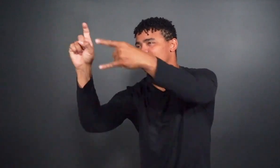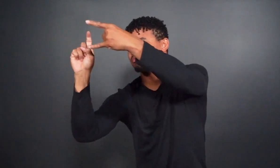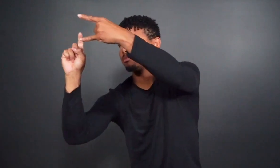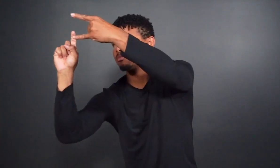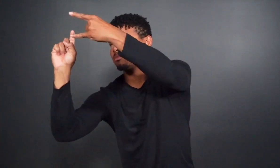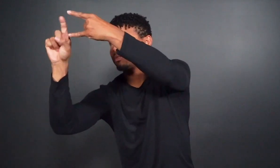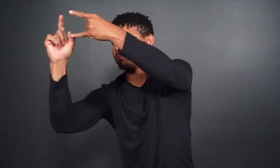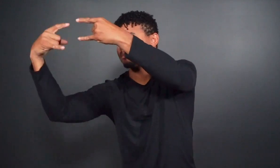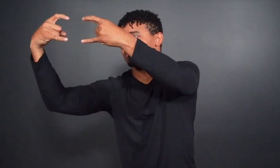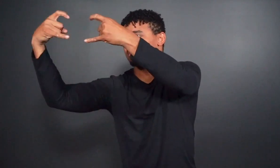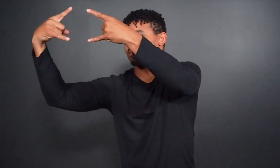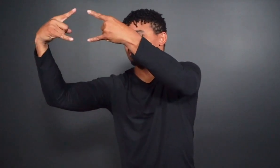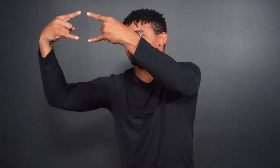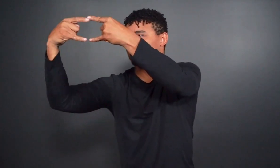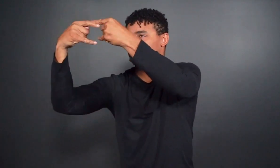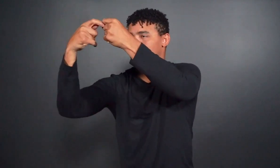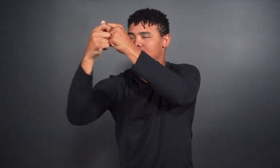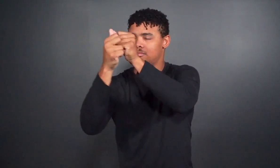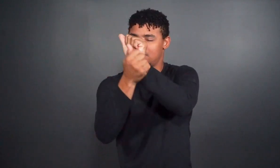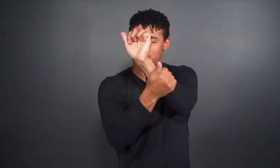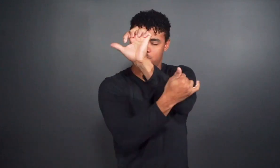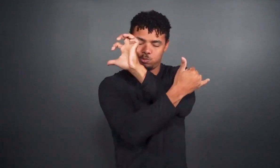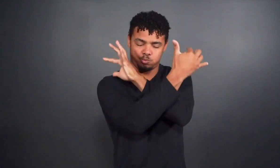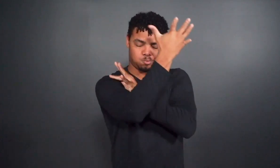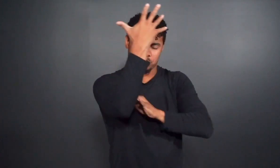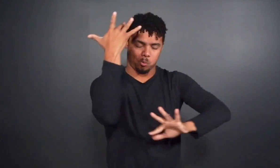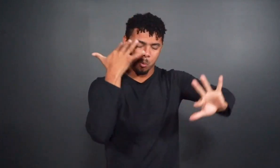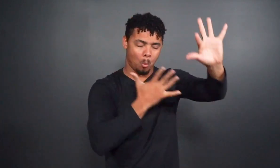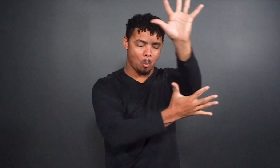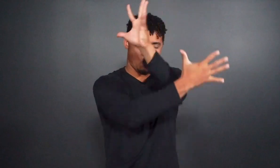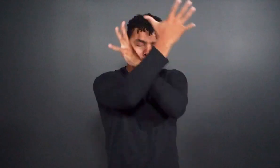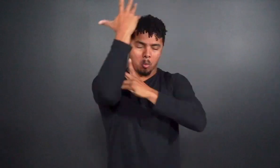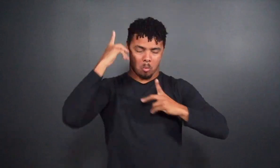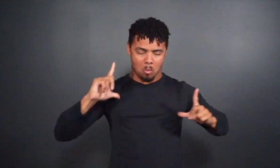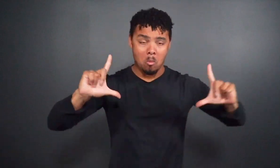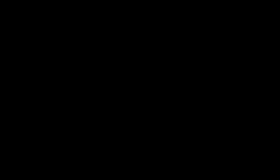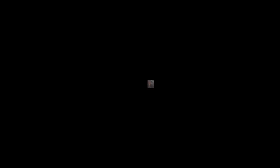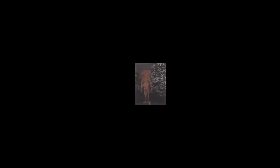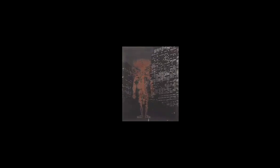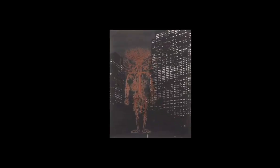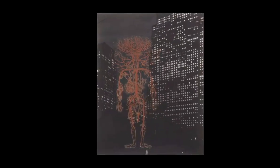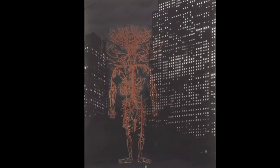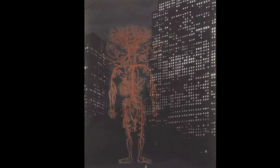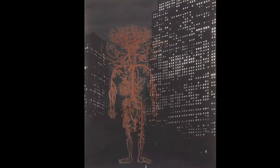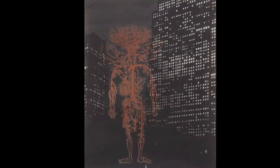and chooses the one in the top corner it shimmers and collapses the screen swirling into: